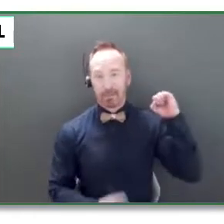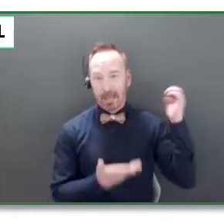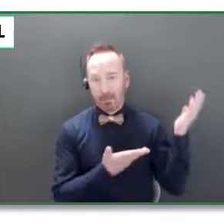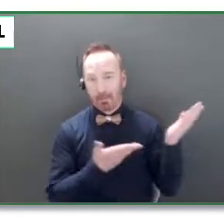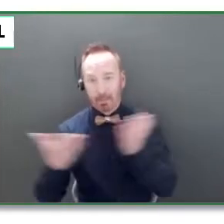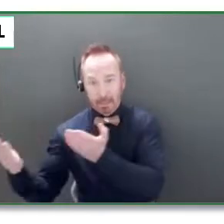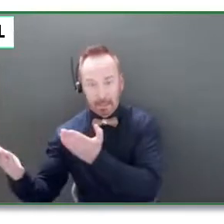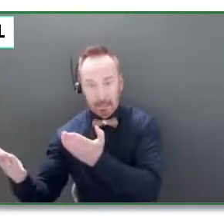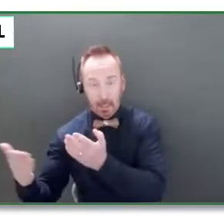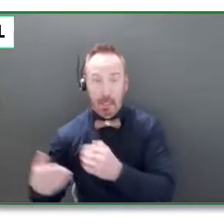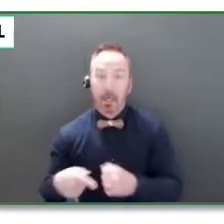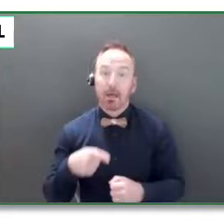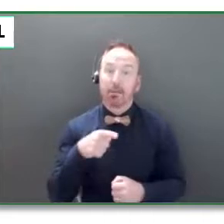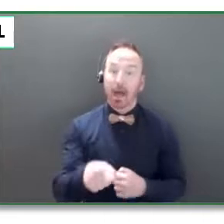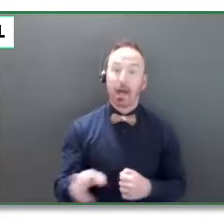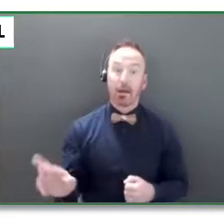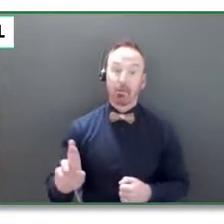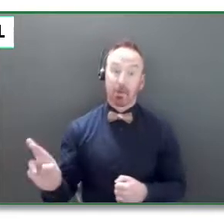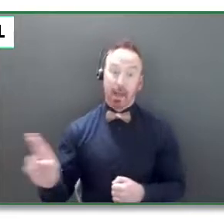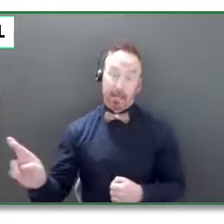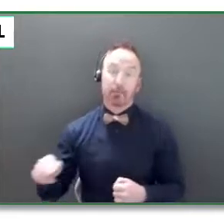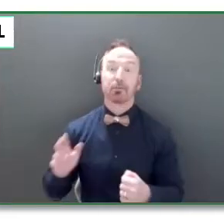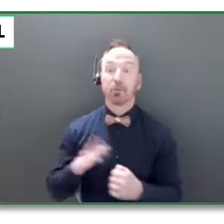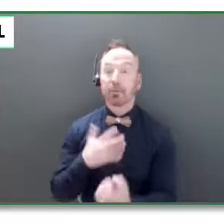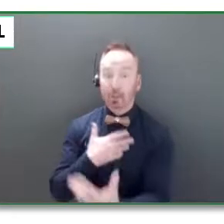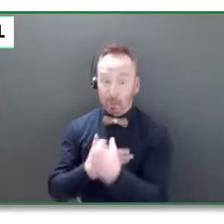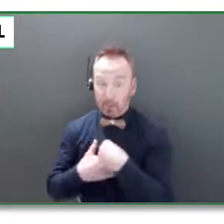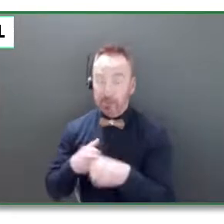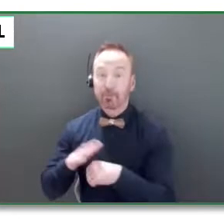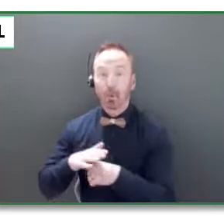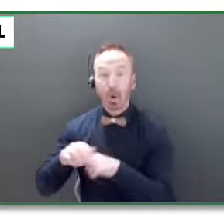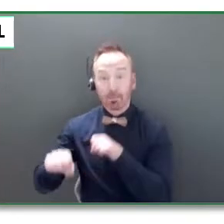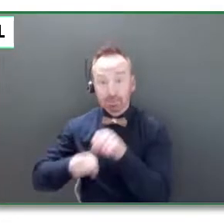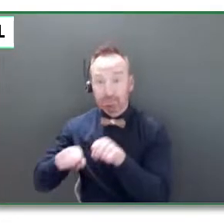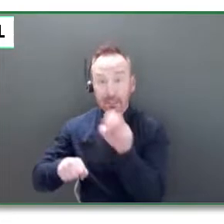inclusion for traveling bike tours but not for a three-year-old biker looking